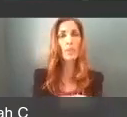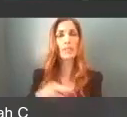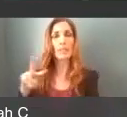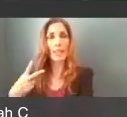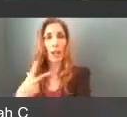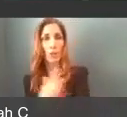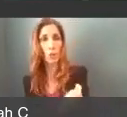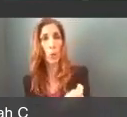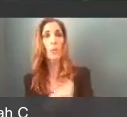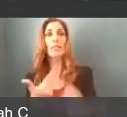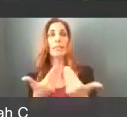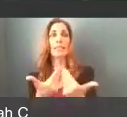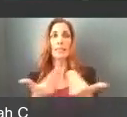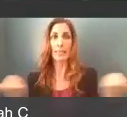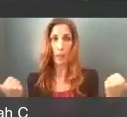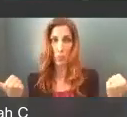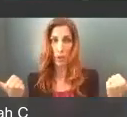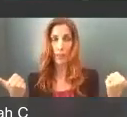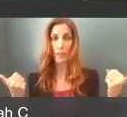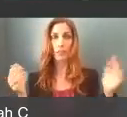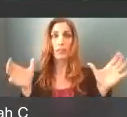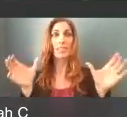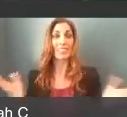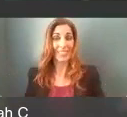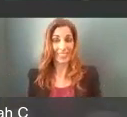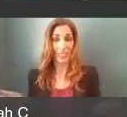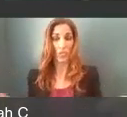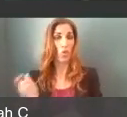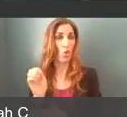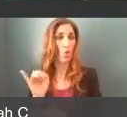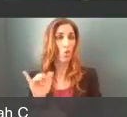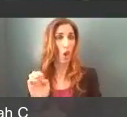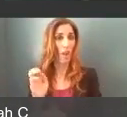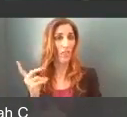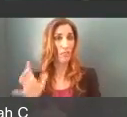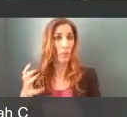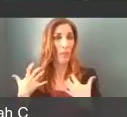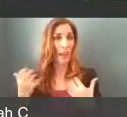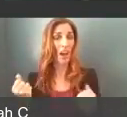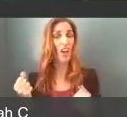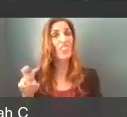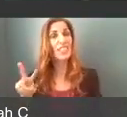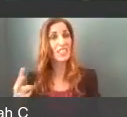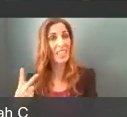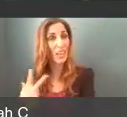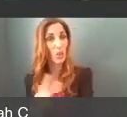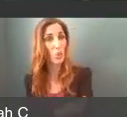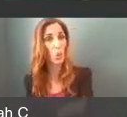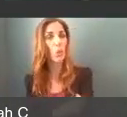here, in terms of our Office of Public Health, the second doses have all been given appropriately.